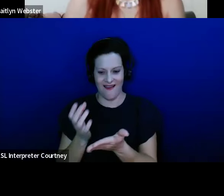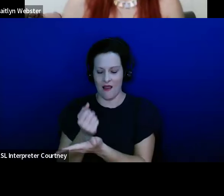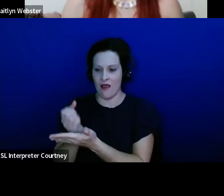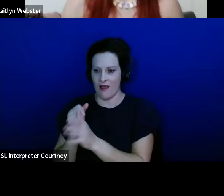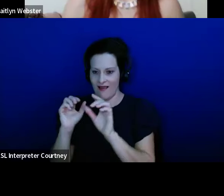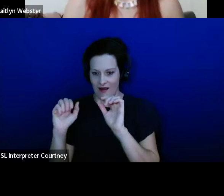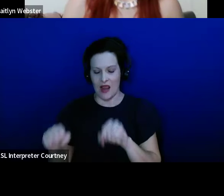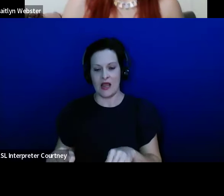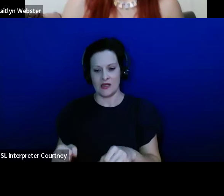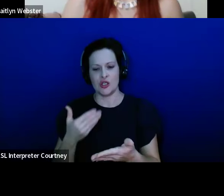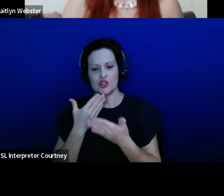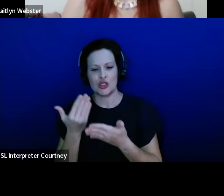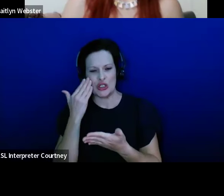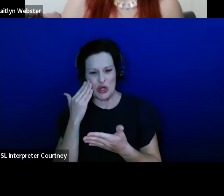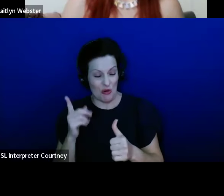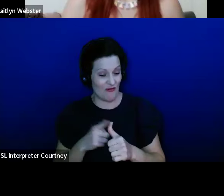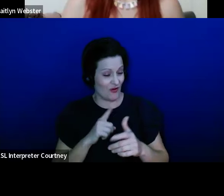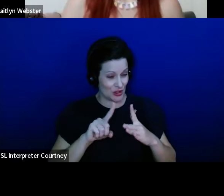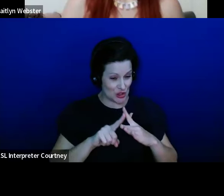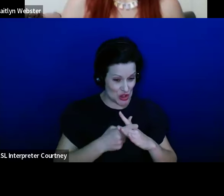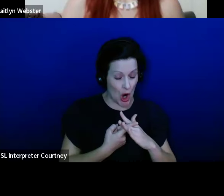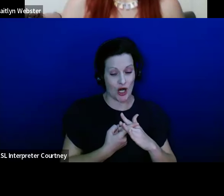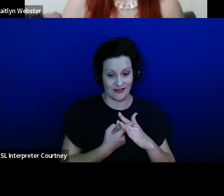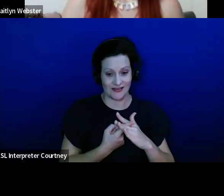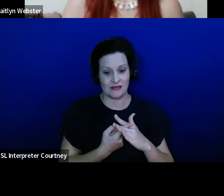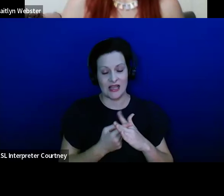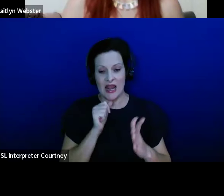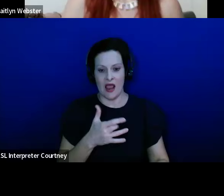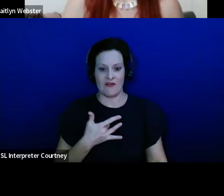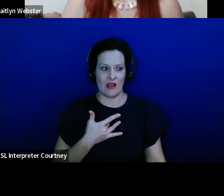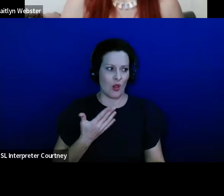early on and not necessarily like, preemptively hold yourself back when you can start pursuing